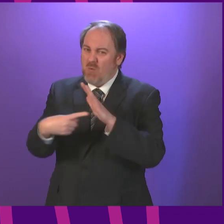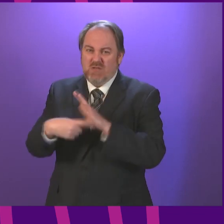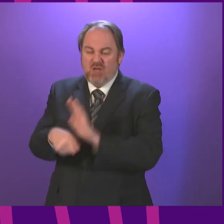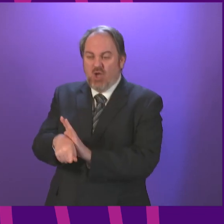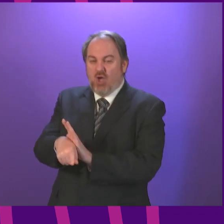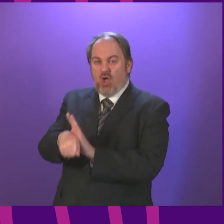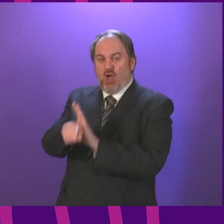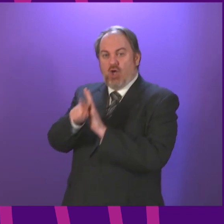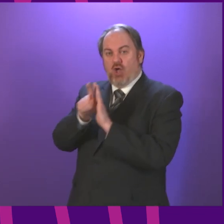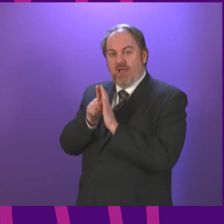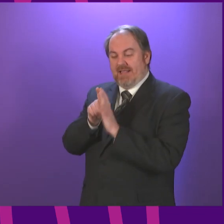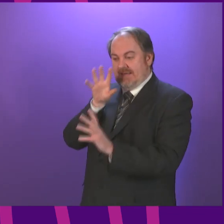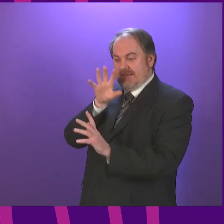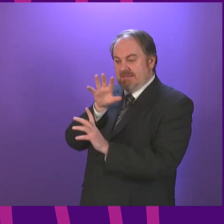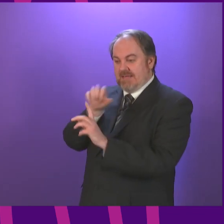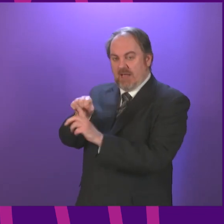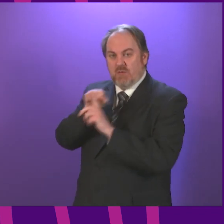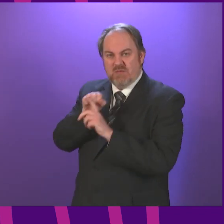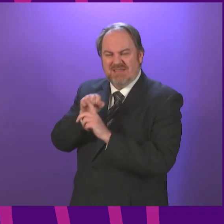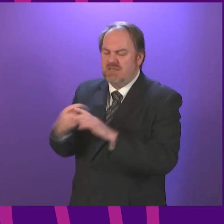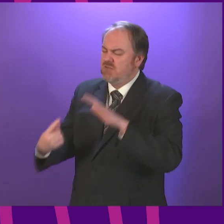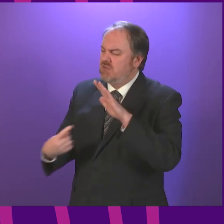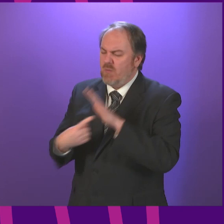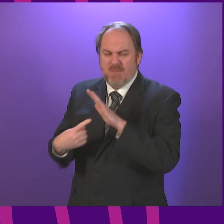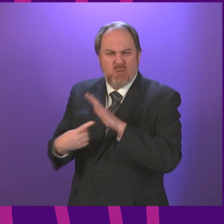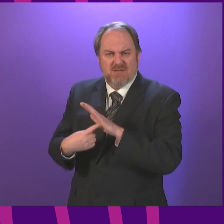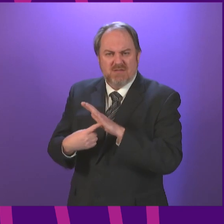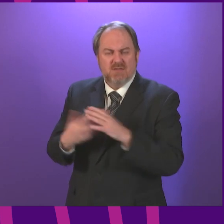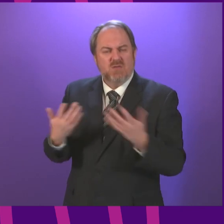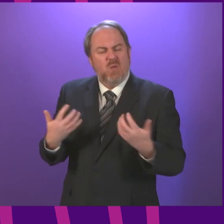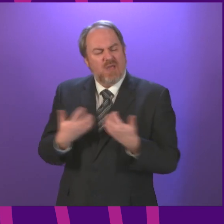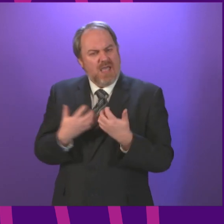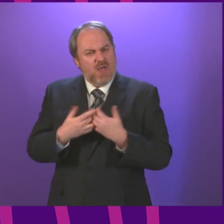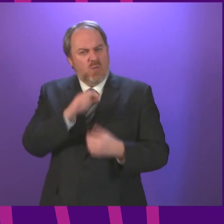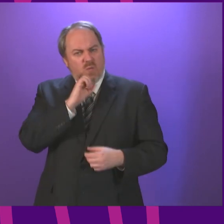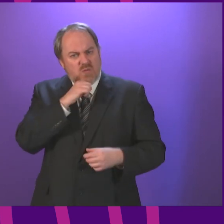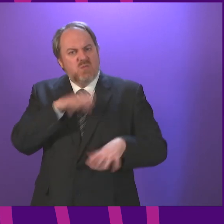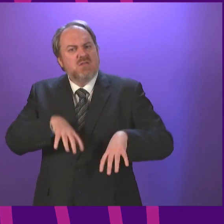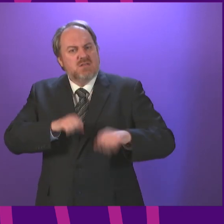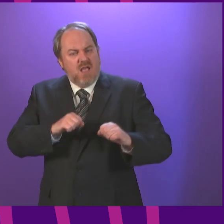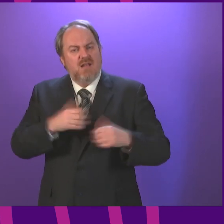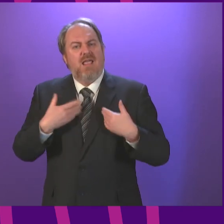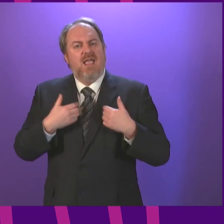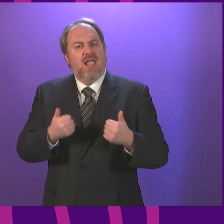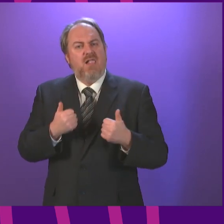rates. What action will the First Minister take right now to fully restart cancer services,